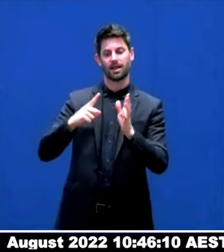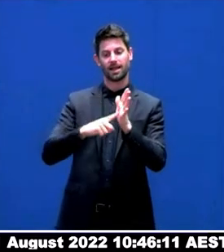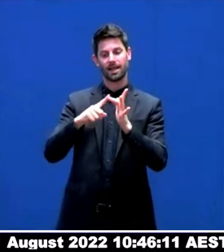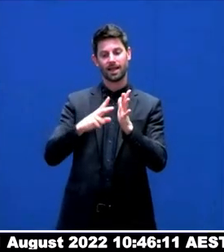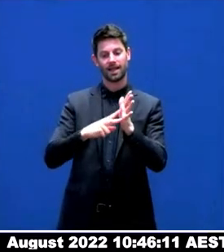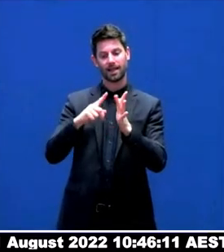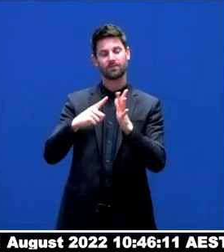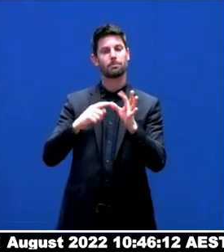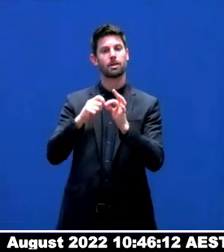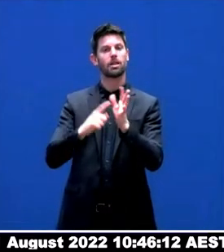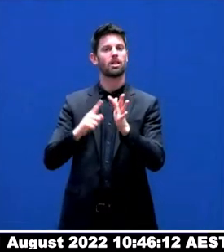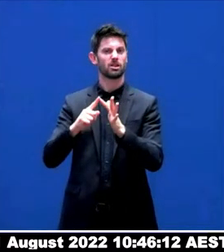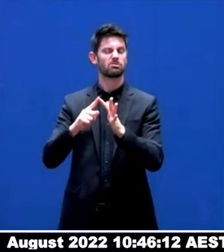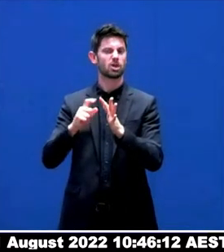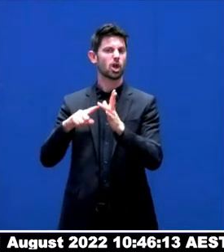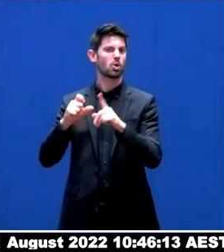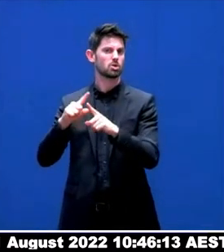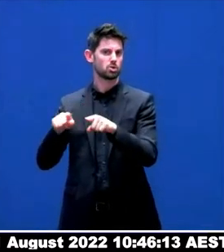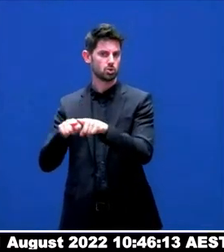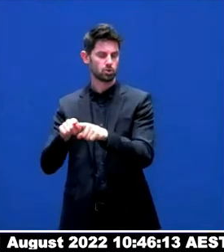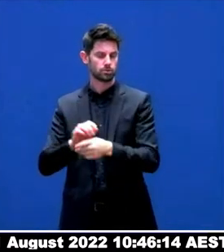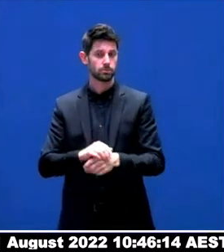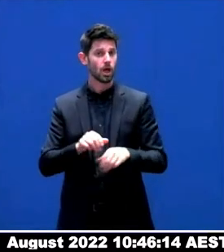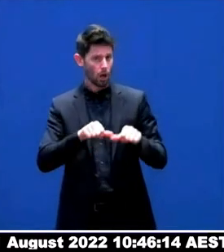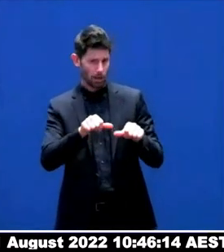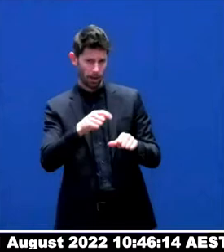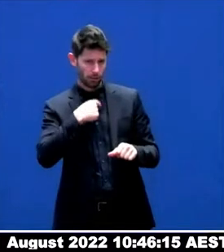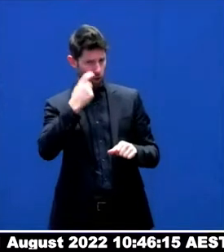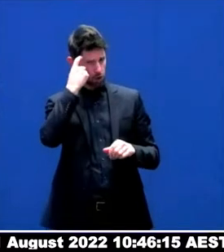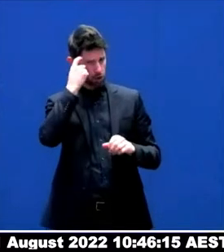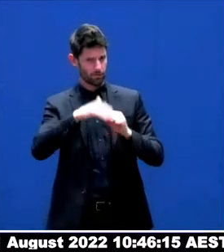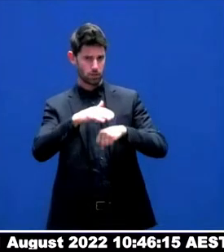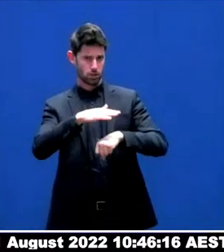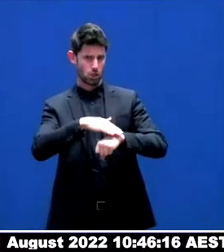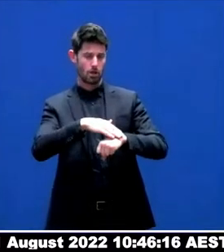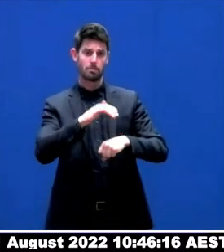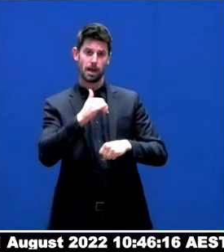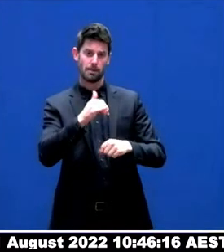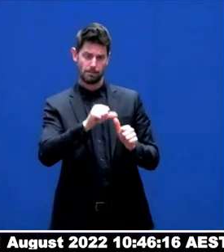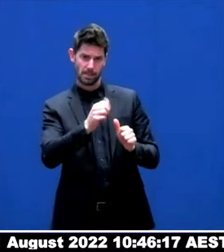I'm conscious of the time and I might just ask you now - and this might be, Mr Flavel, a question for you.